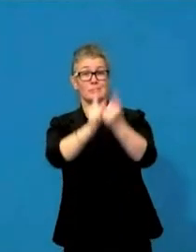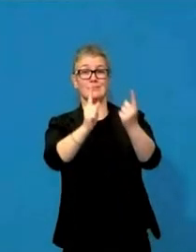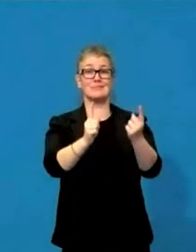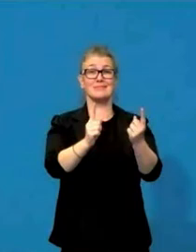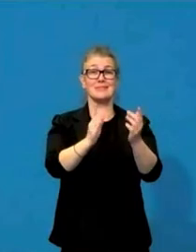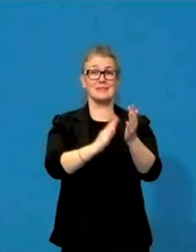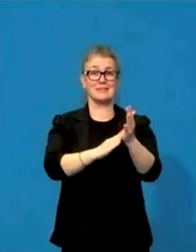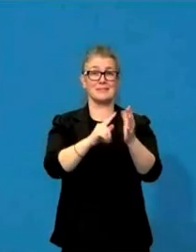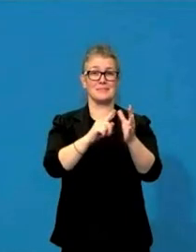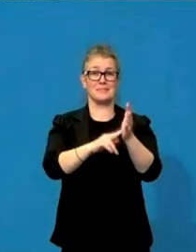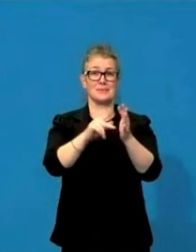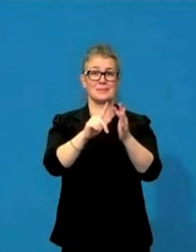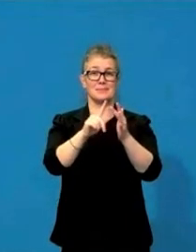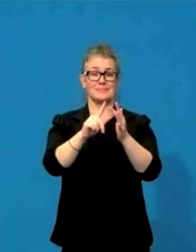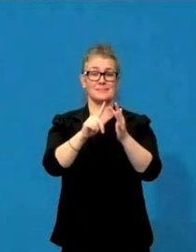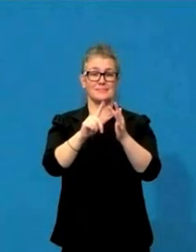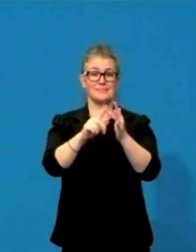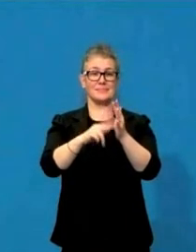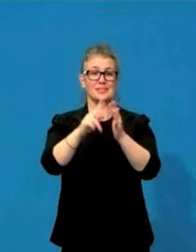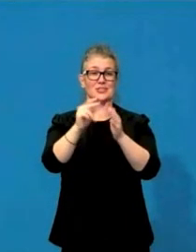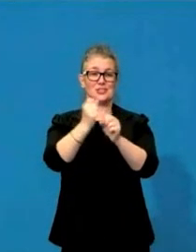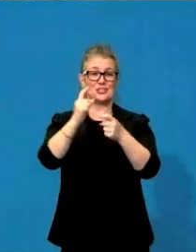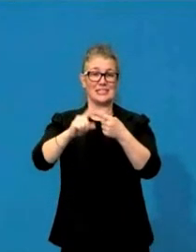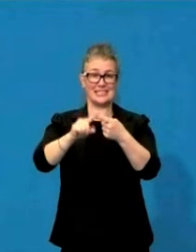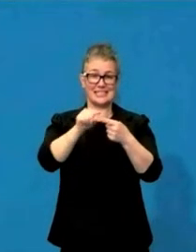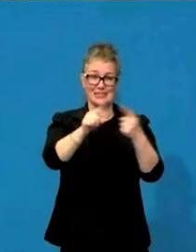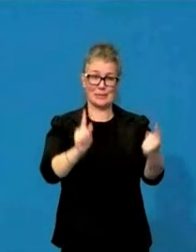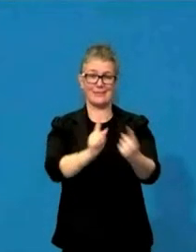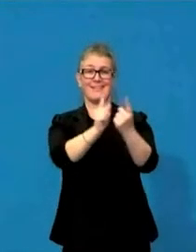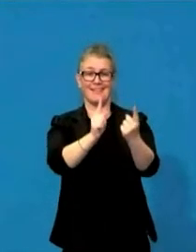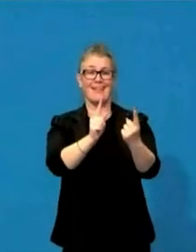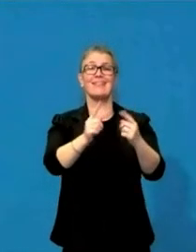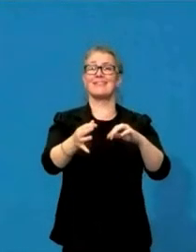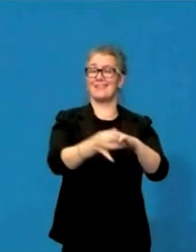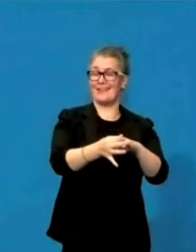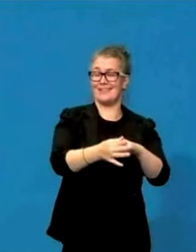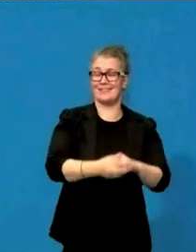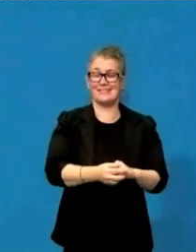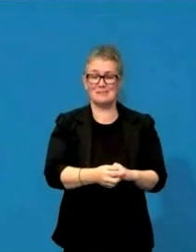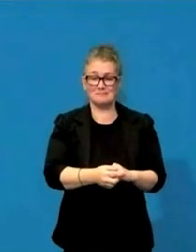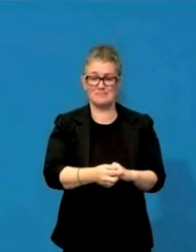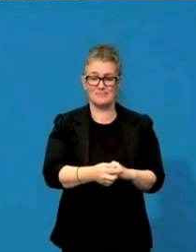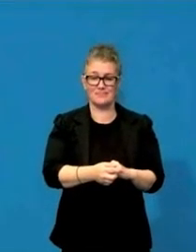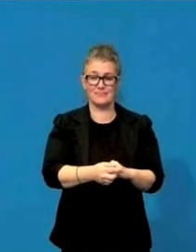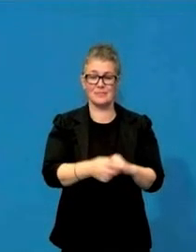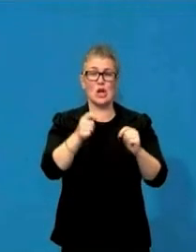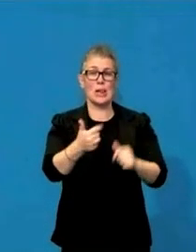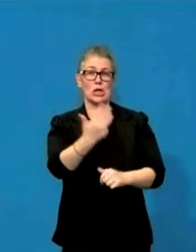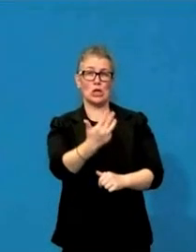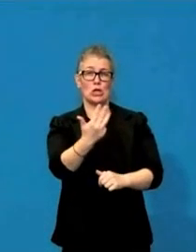I got a job back in Broome in the early 90s, and we set the Garnduwa organisation up.